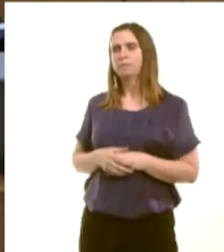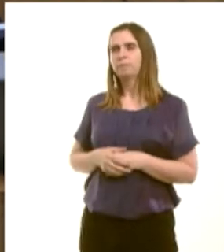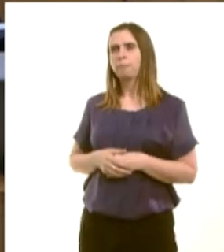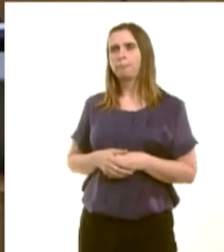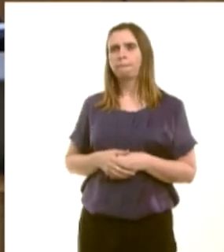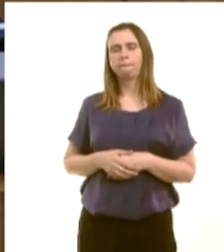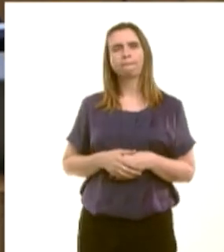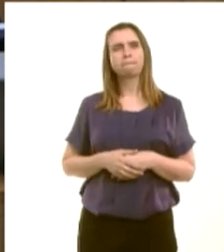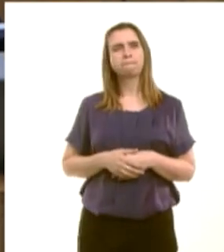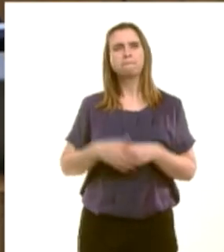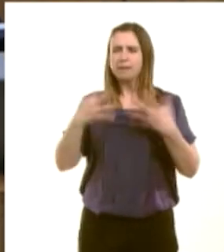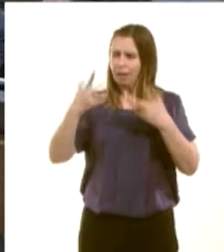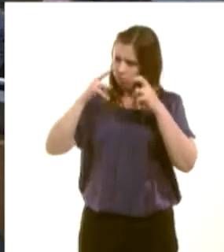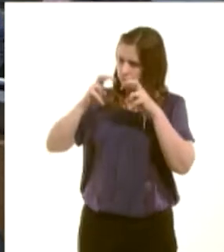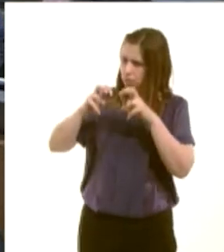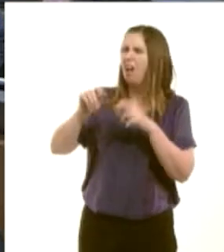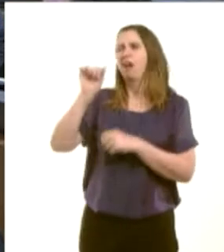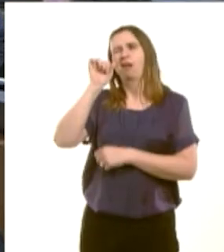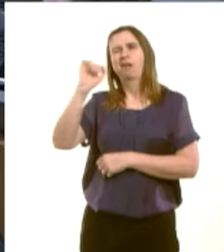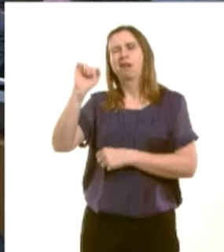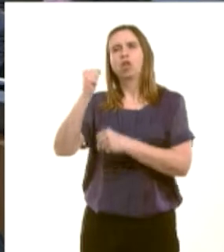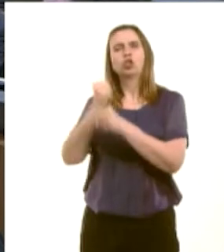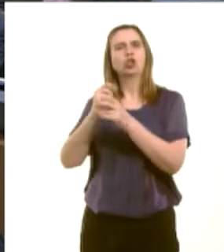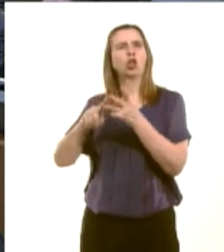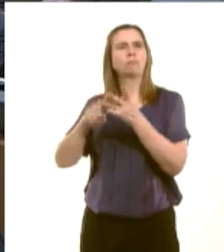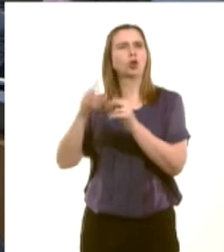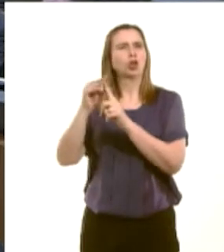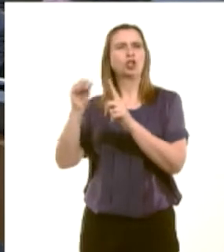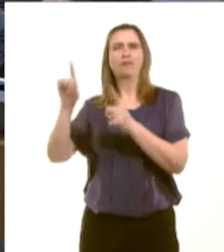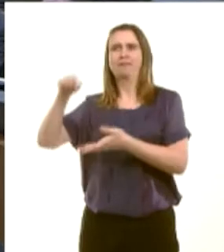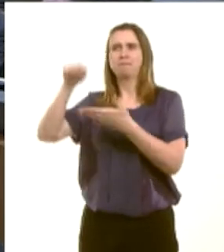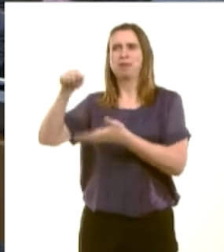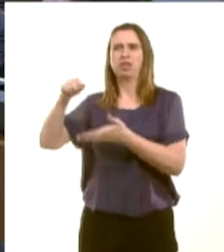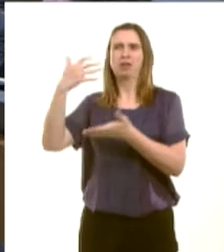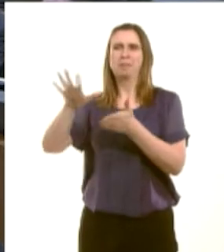George Osborneís smoke-and-mirrors budget, everyone sees what it is: shoddy electioneering.